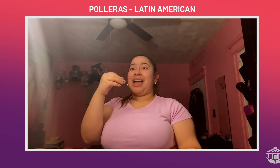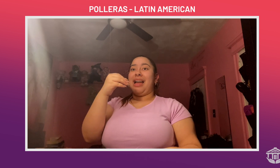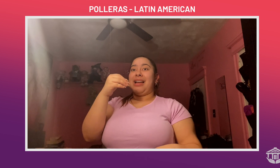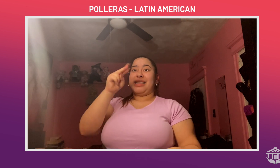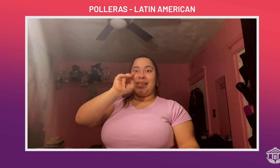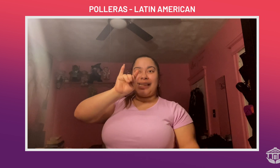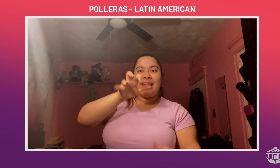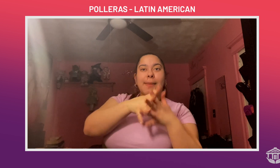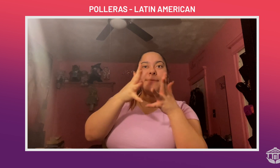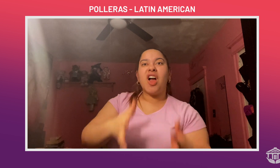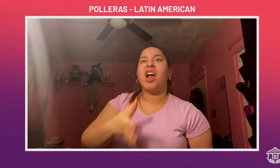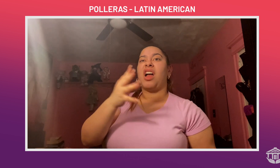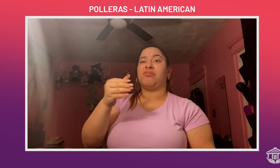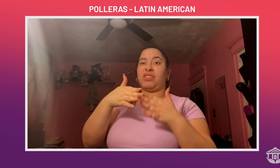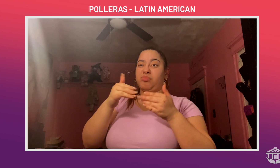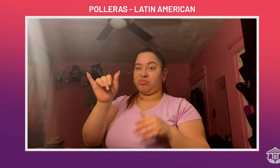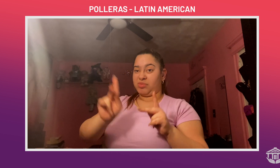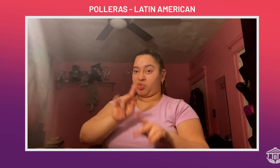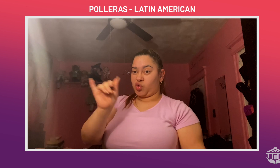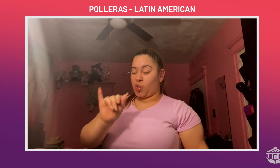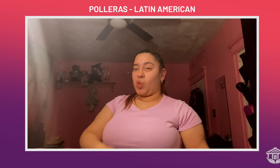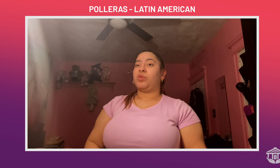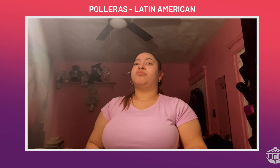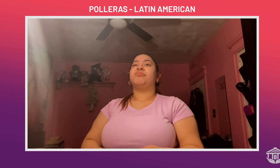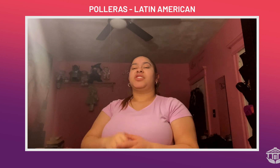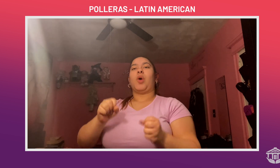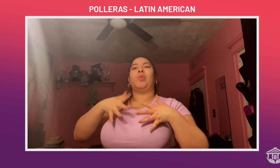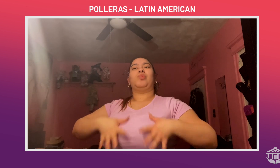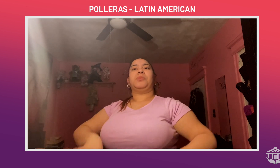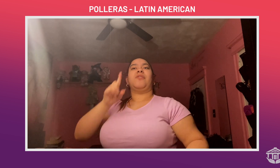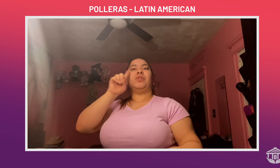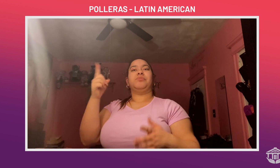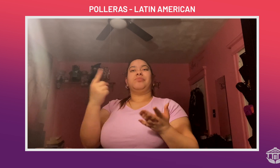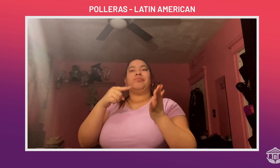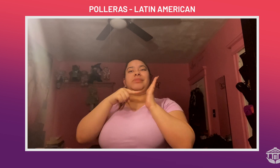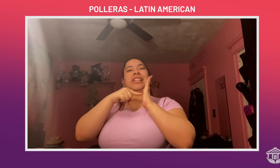Wearing this distinctive style of clothing to different events shows your heritage and pride in your country.